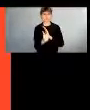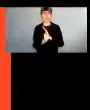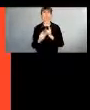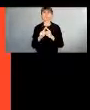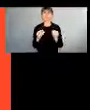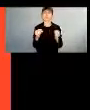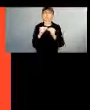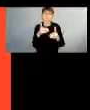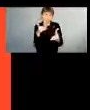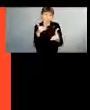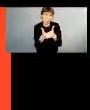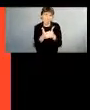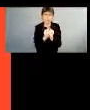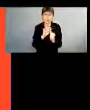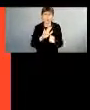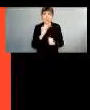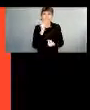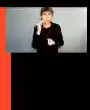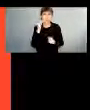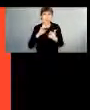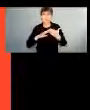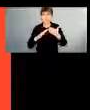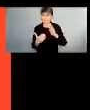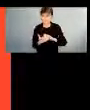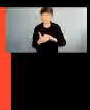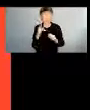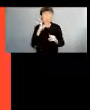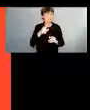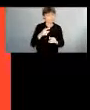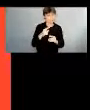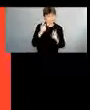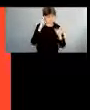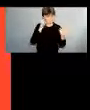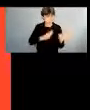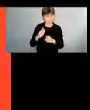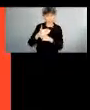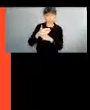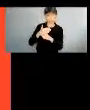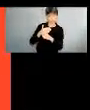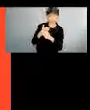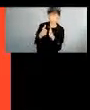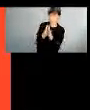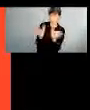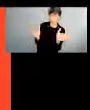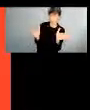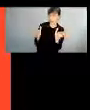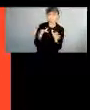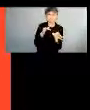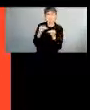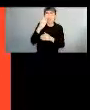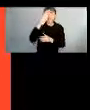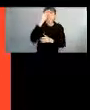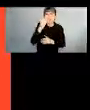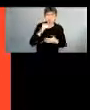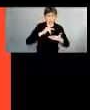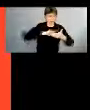If the project will result in work that may eventually be shared publicly, describe why the project is important to those communities and how you’re considering them at this